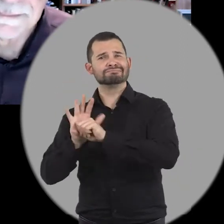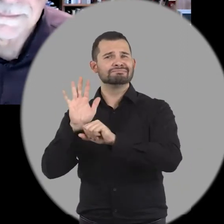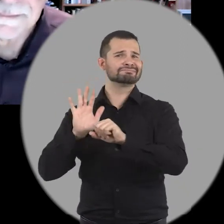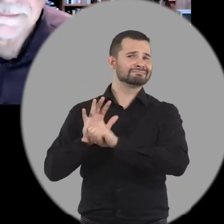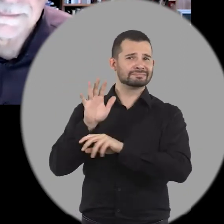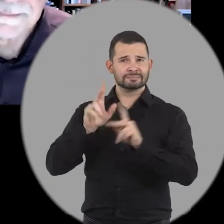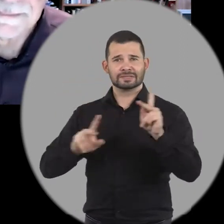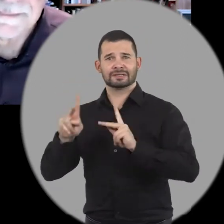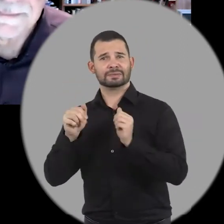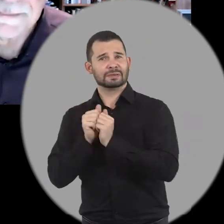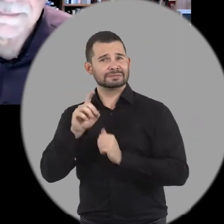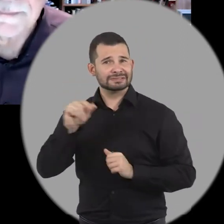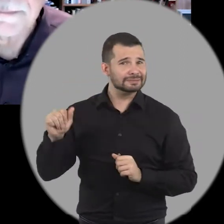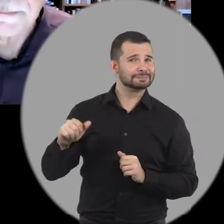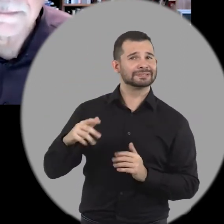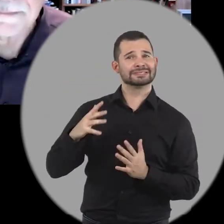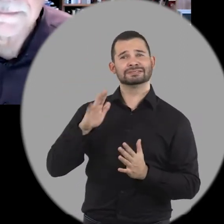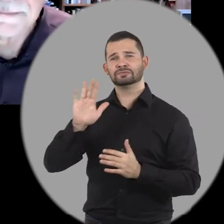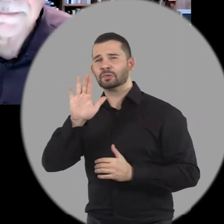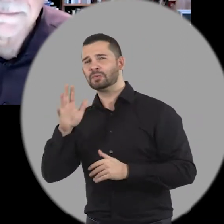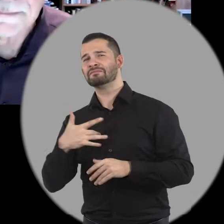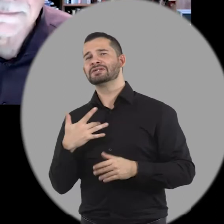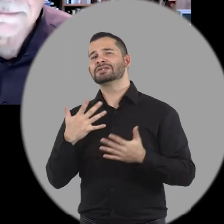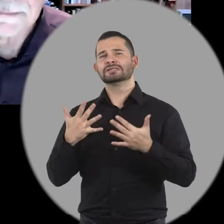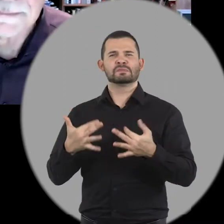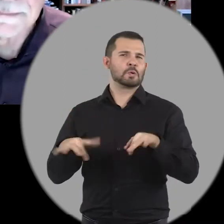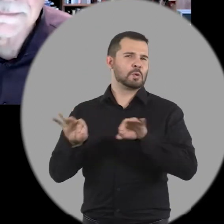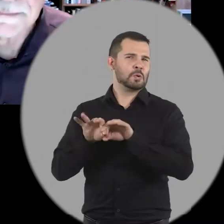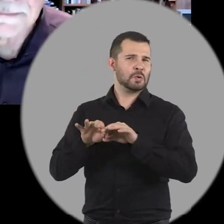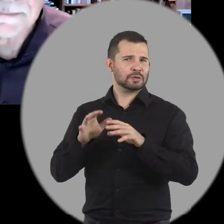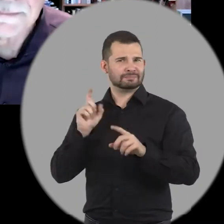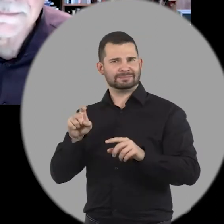what do you see as the biggest urgency that needs to be addressed for people with disabilities?